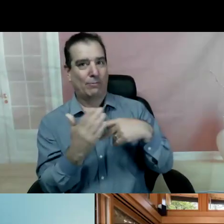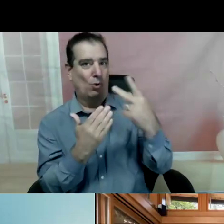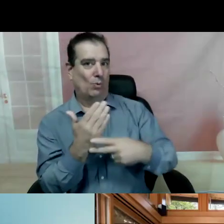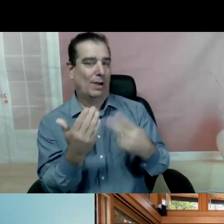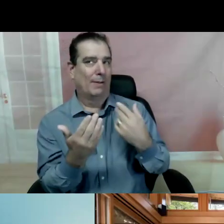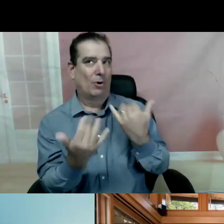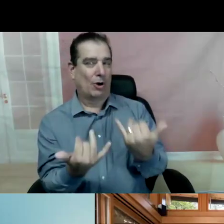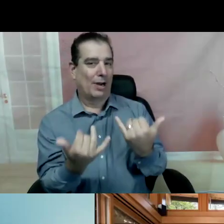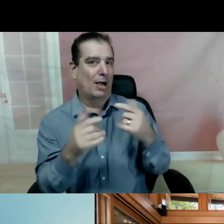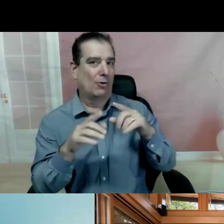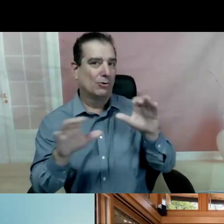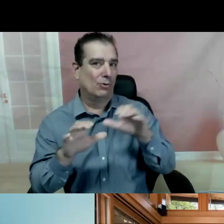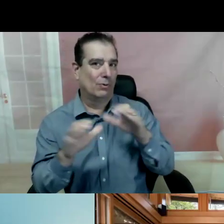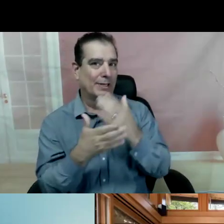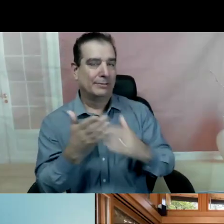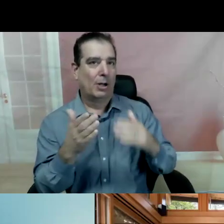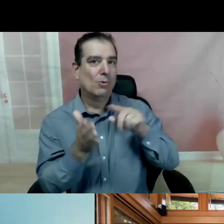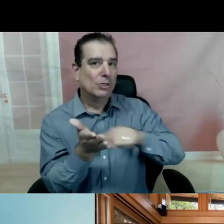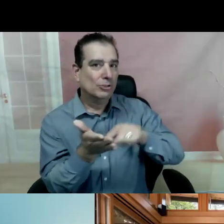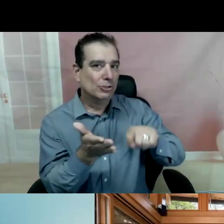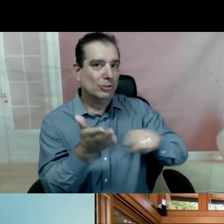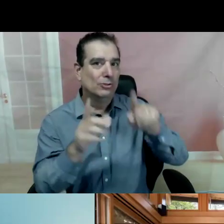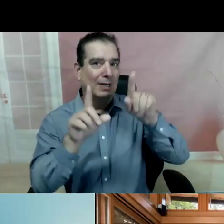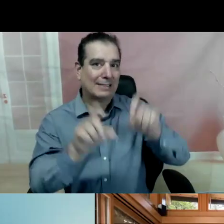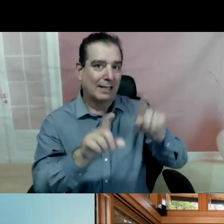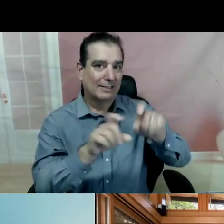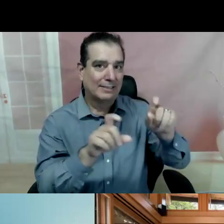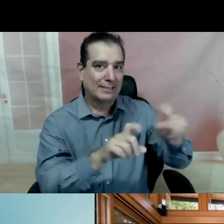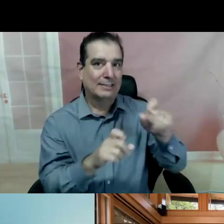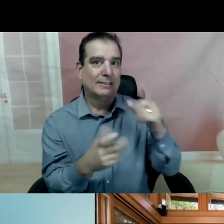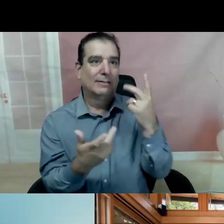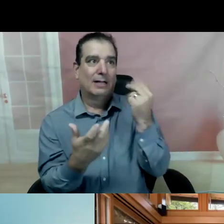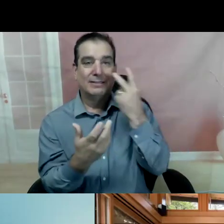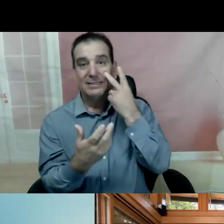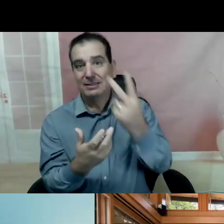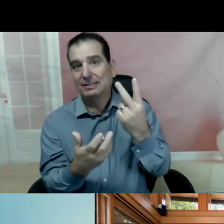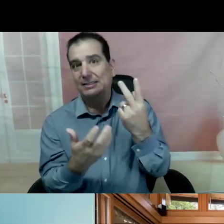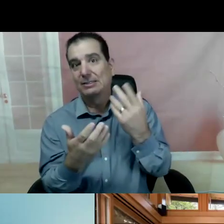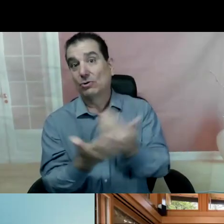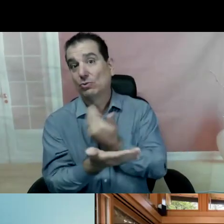that we've been looking at. Right now, we're doing some research and some testing in this